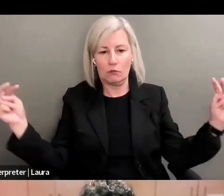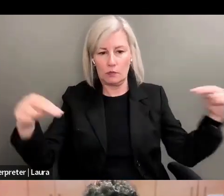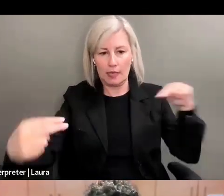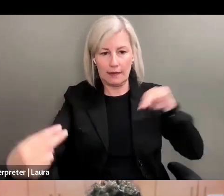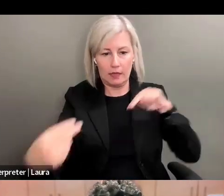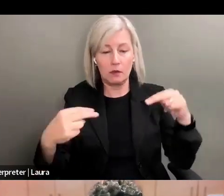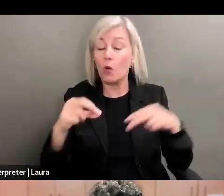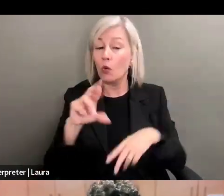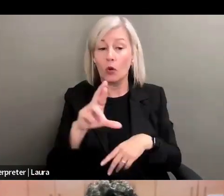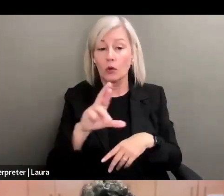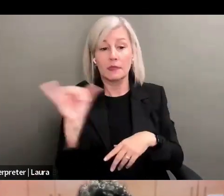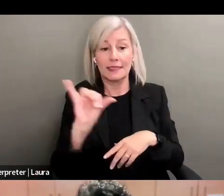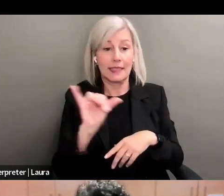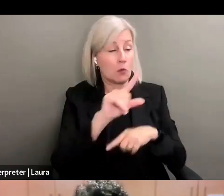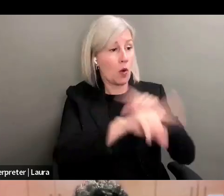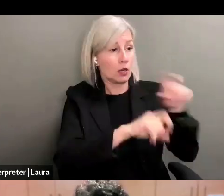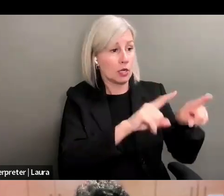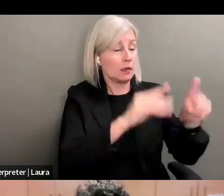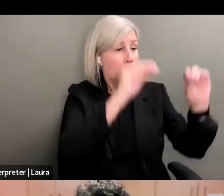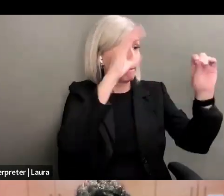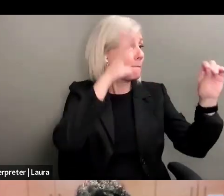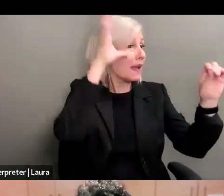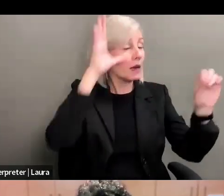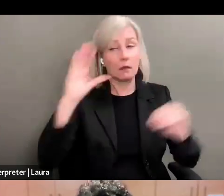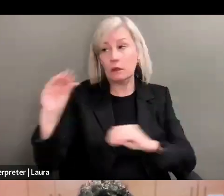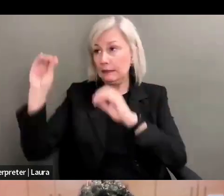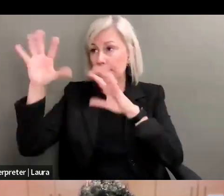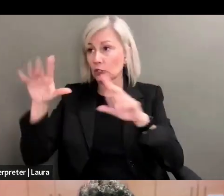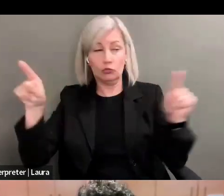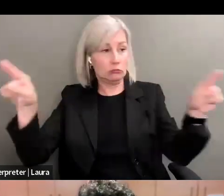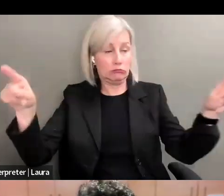the same questionnaire on a parent and a teacher to see about the difference in perspectives there.